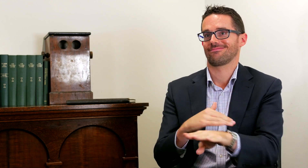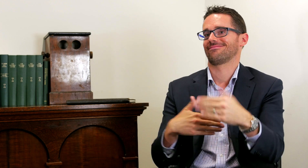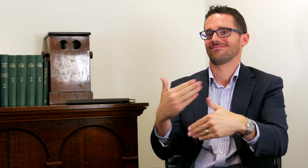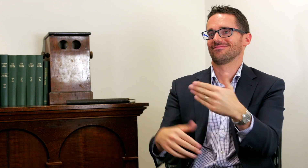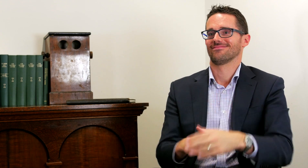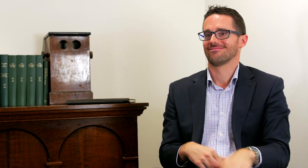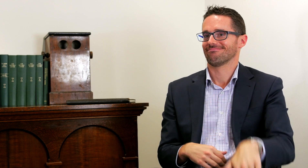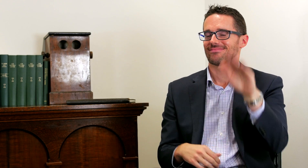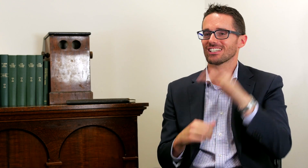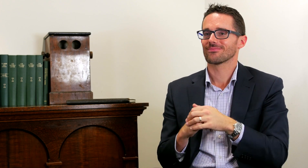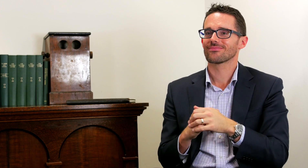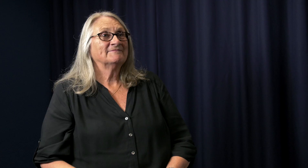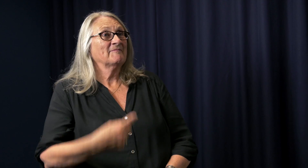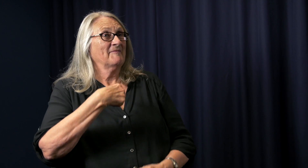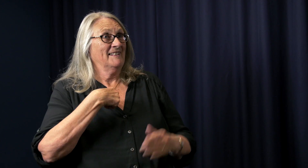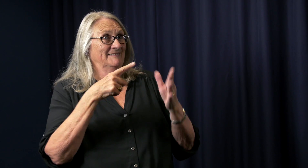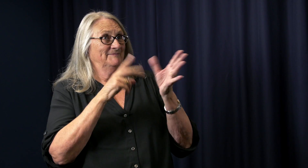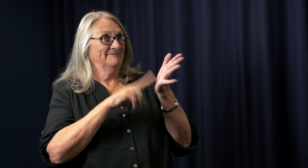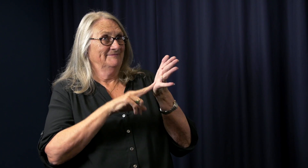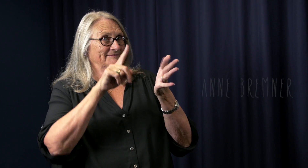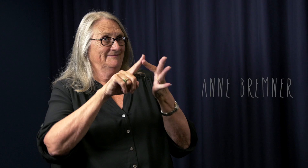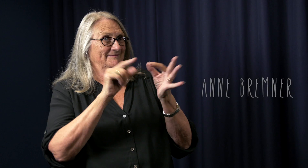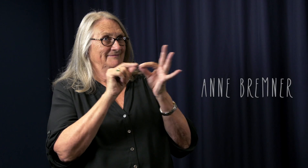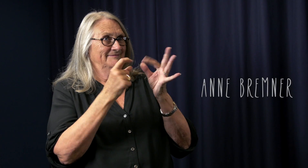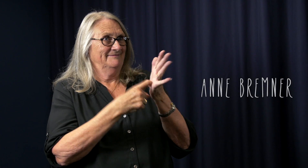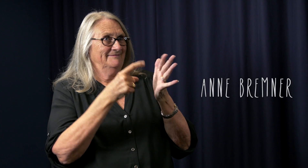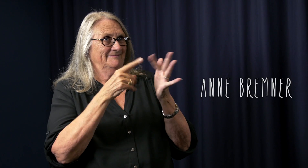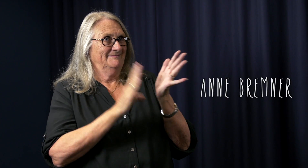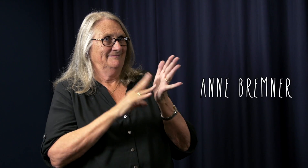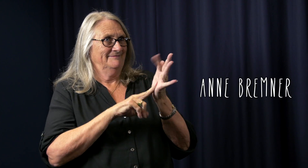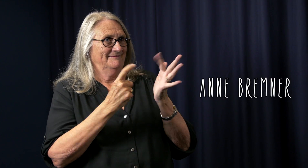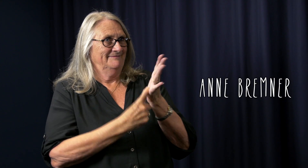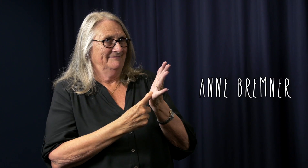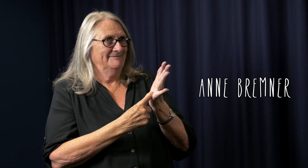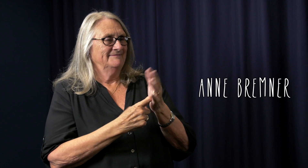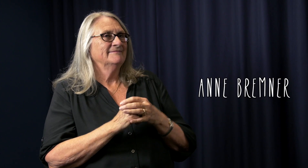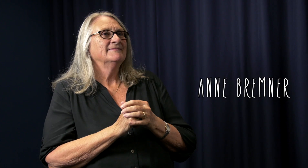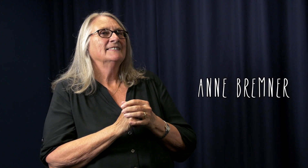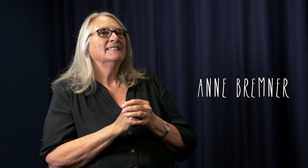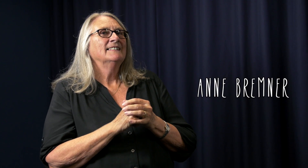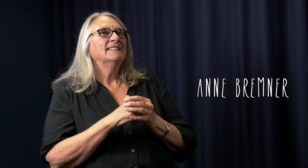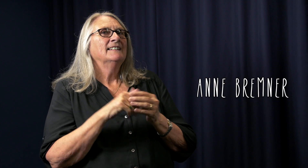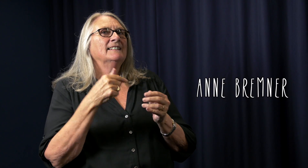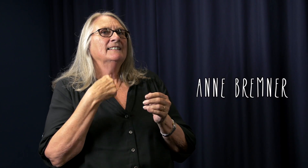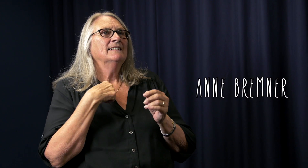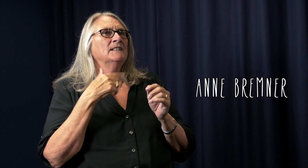and it just went from there. I'm Anne Bremner.